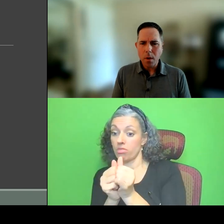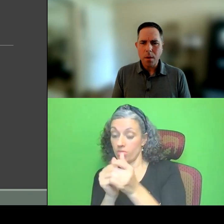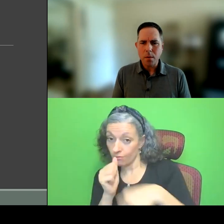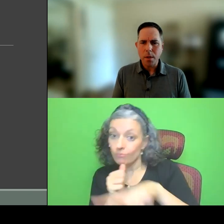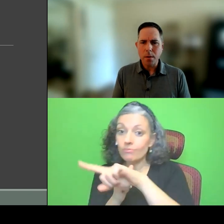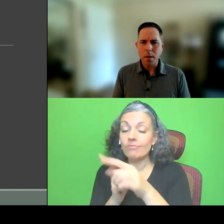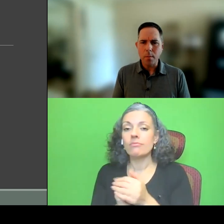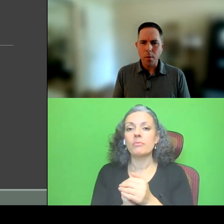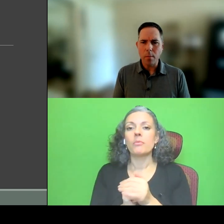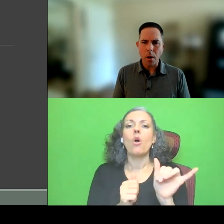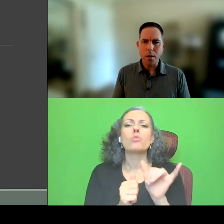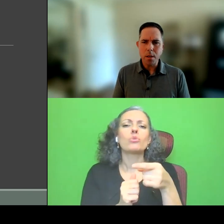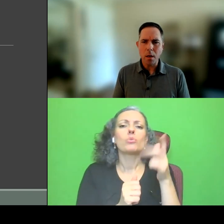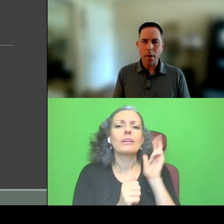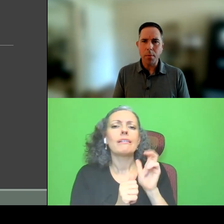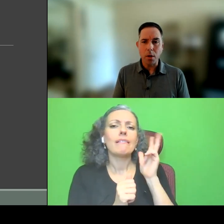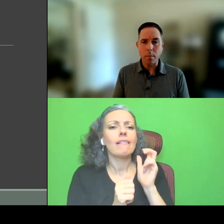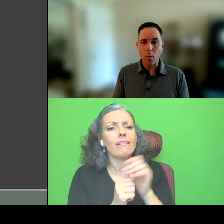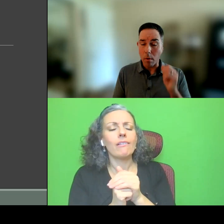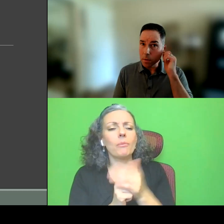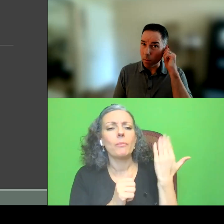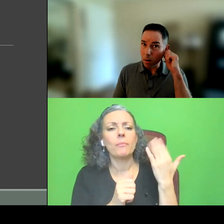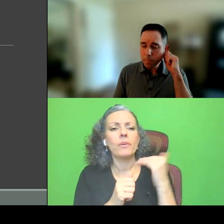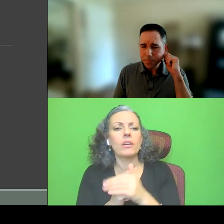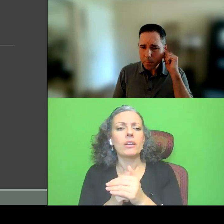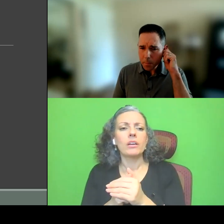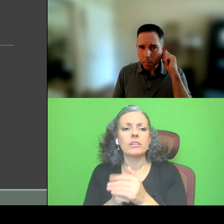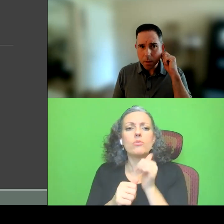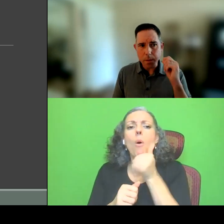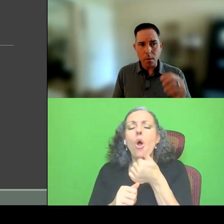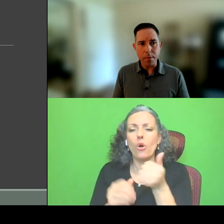You will also hear Corbb O'connor talk about procurement tomorrow.